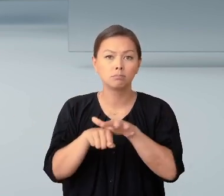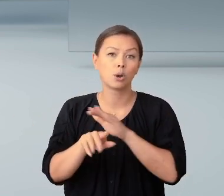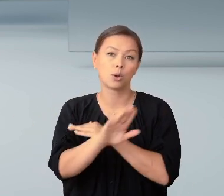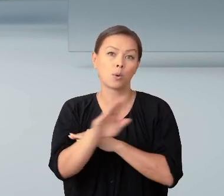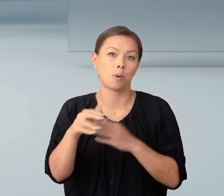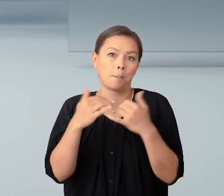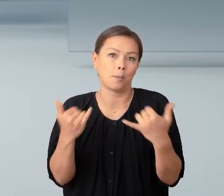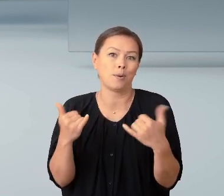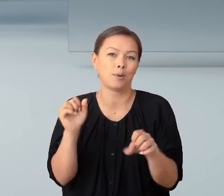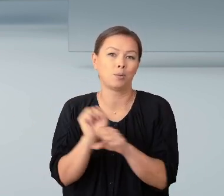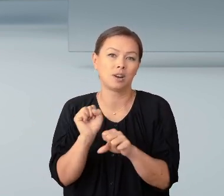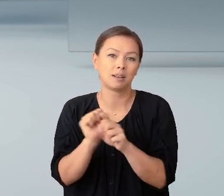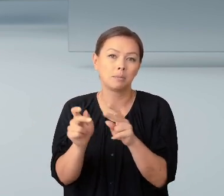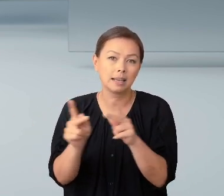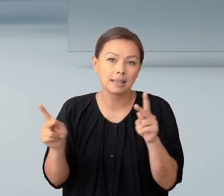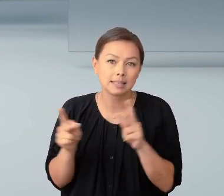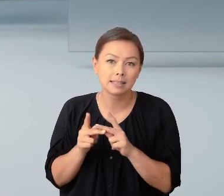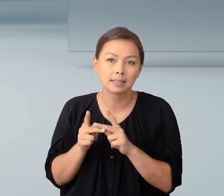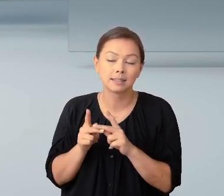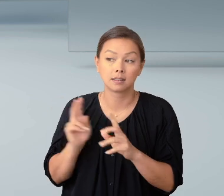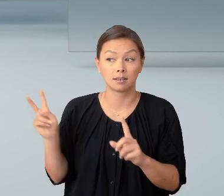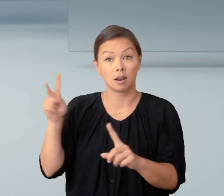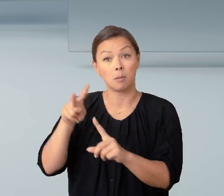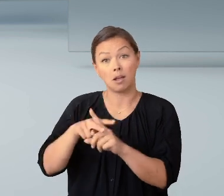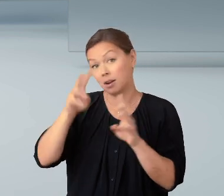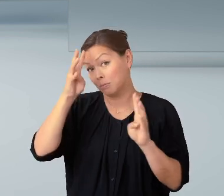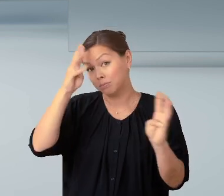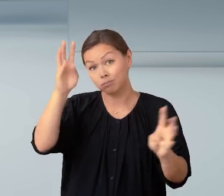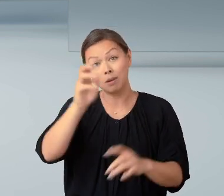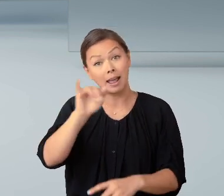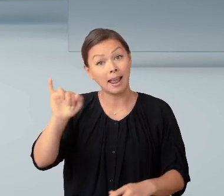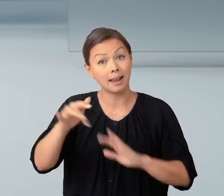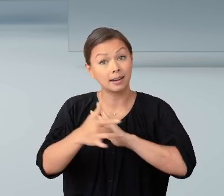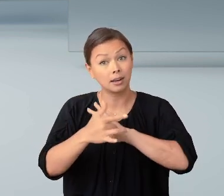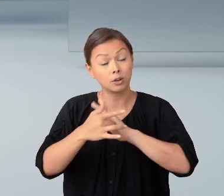use generative AI technology to maximize productivity, which Brennan